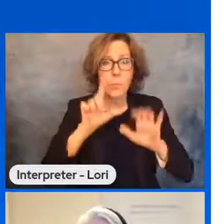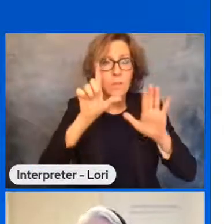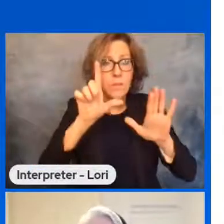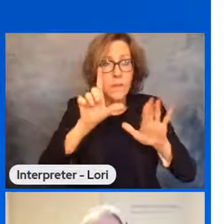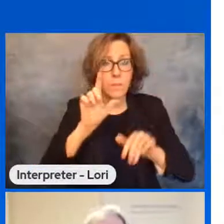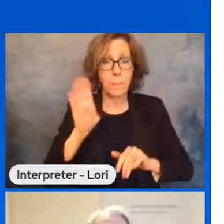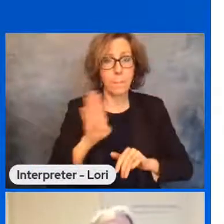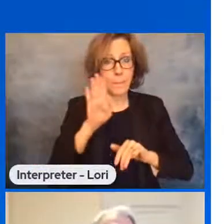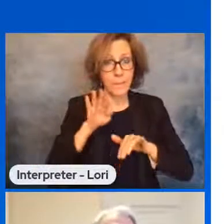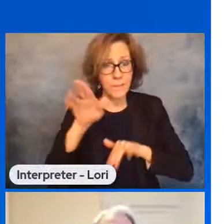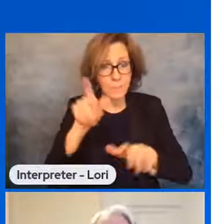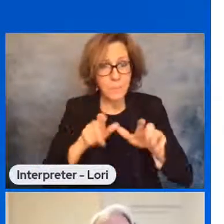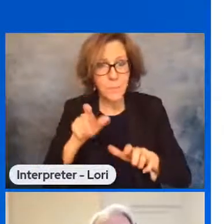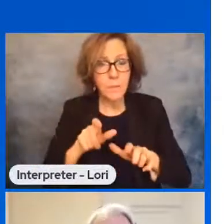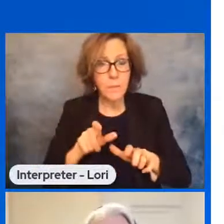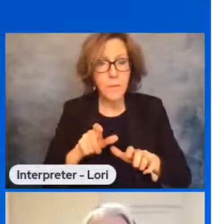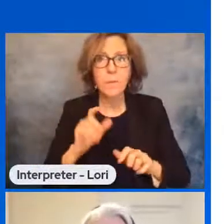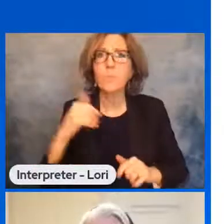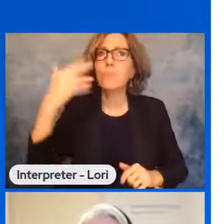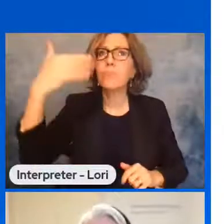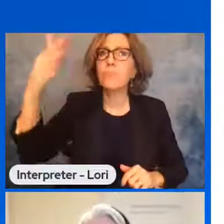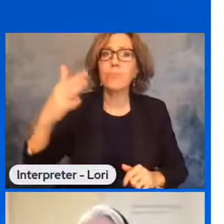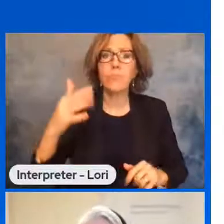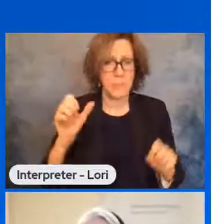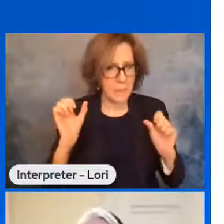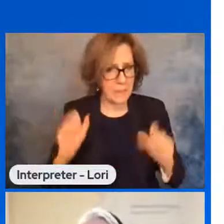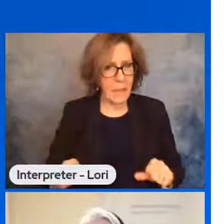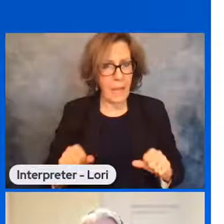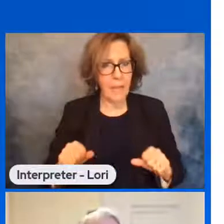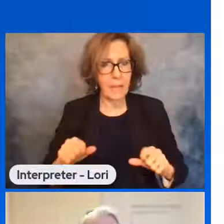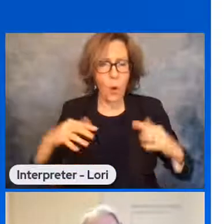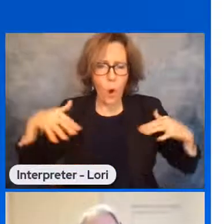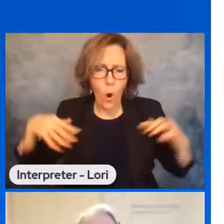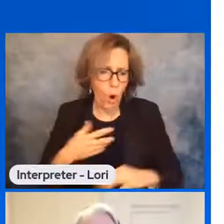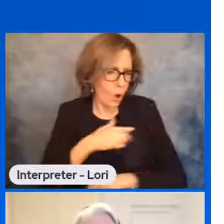like a broken arm or a situational disability.